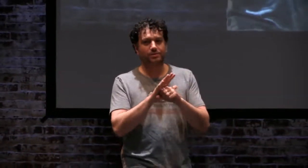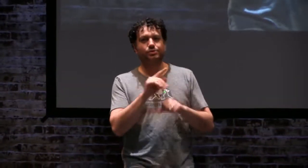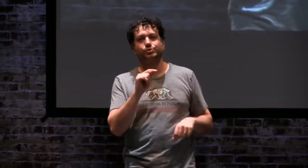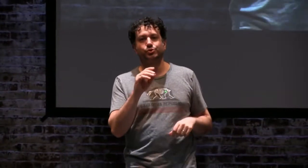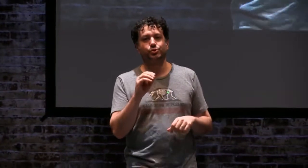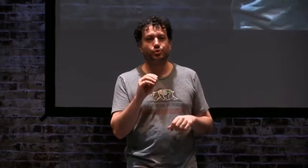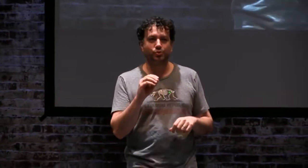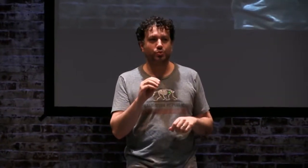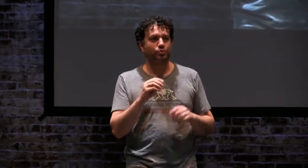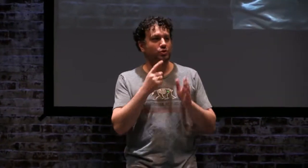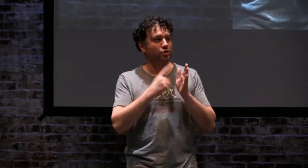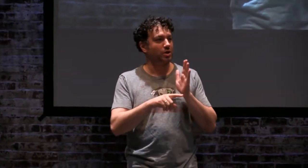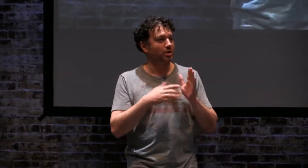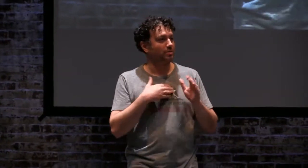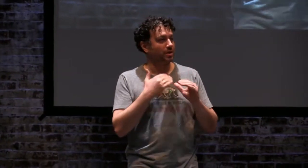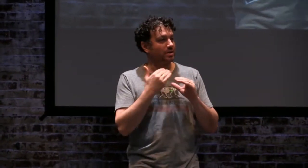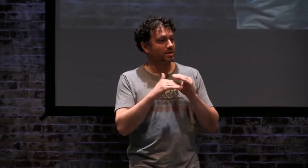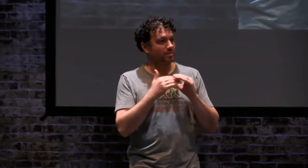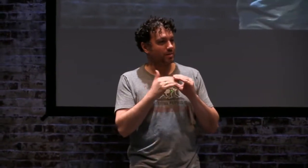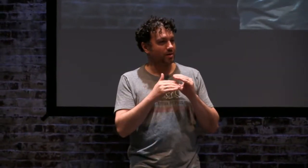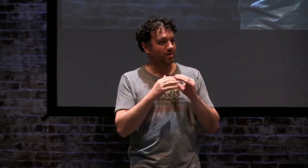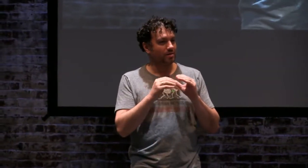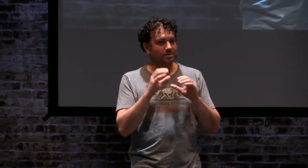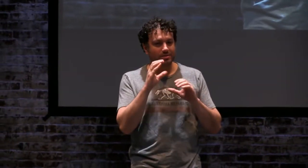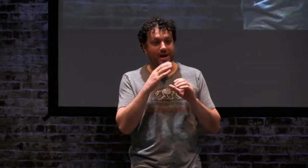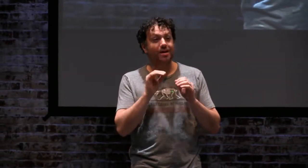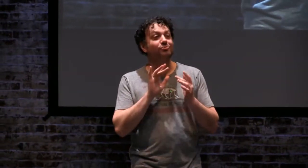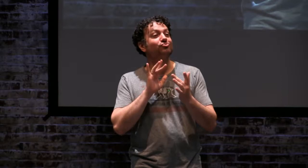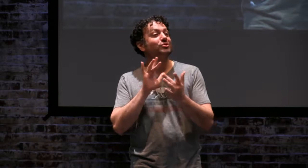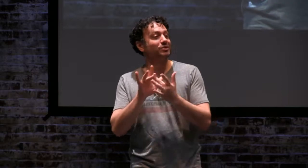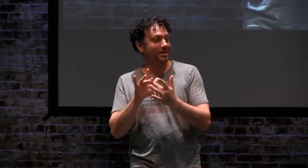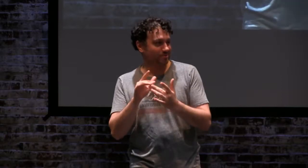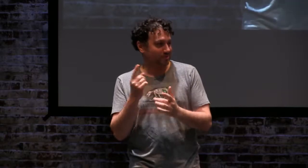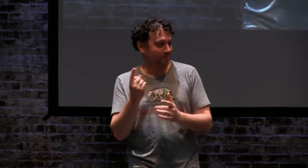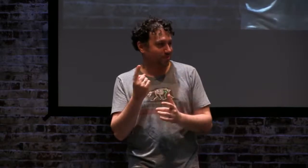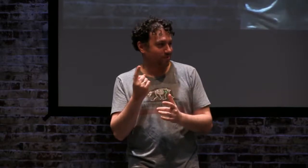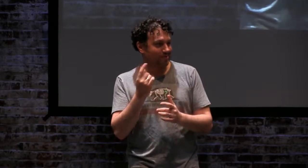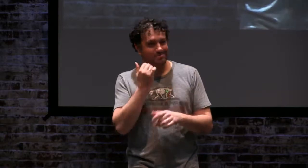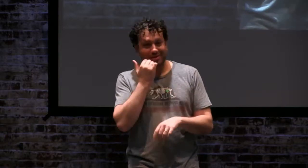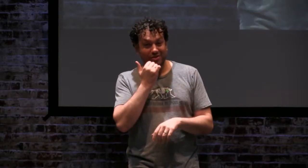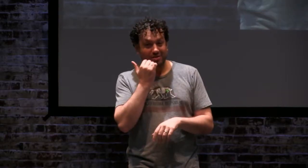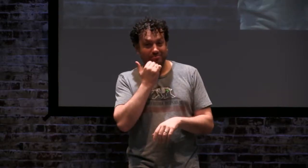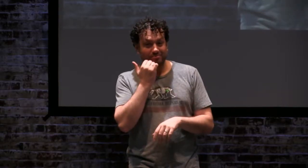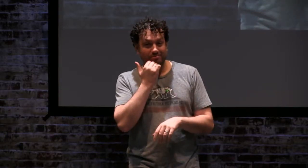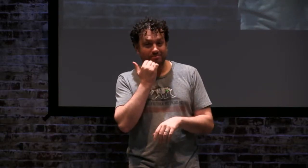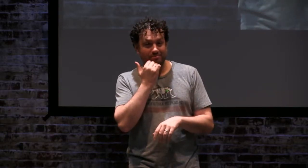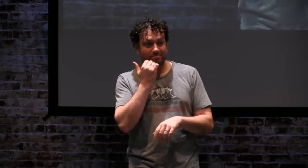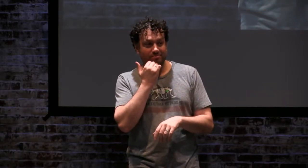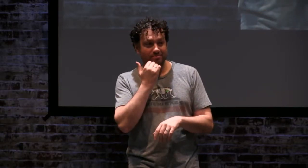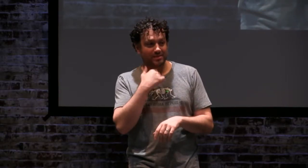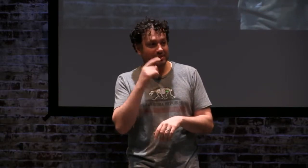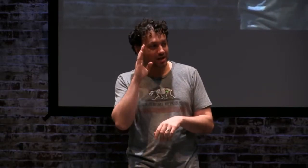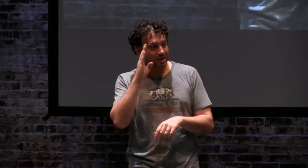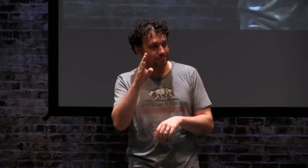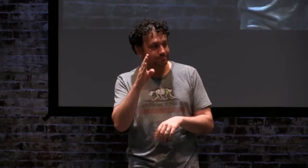Yes, I am gonna be committed to basically checking my emails and returning my, reaching out